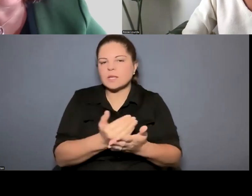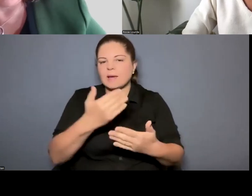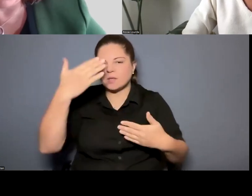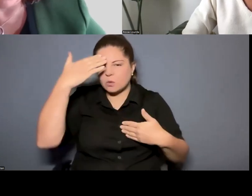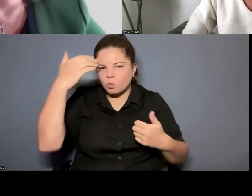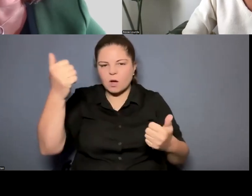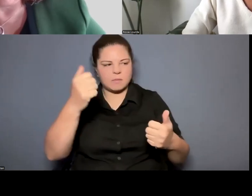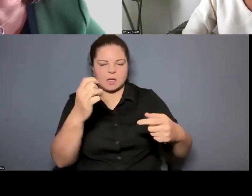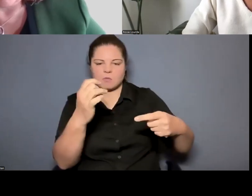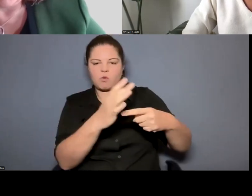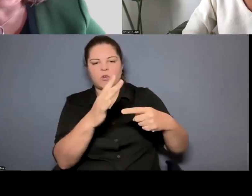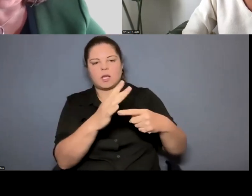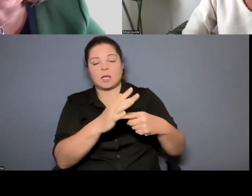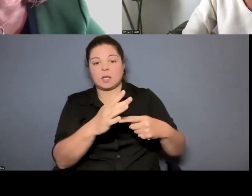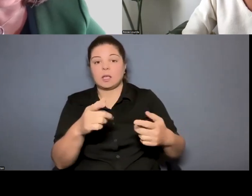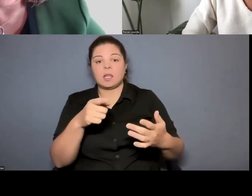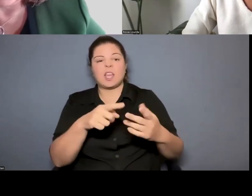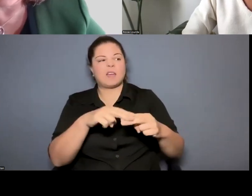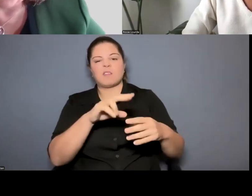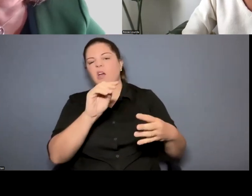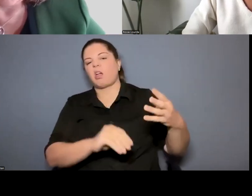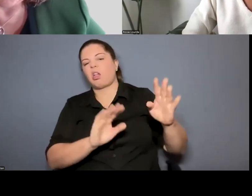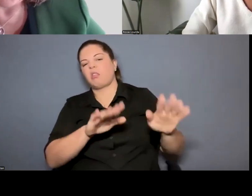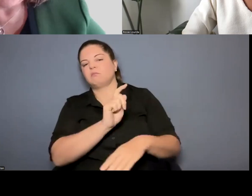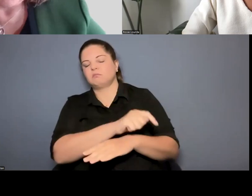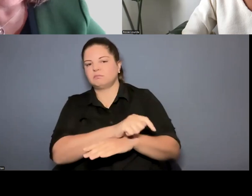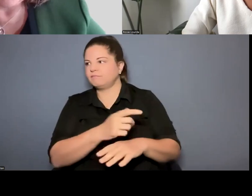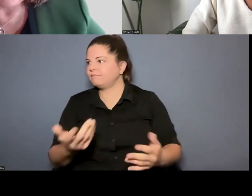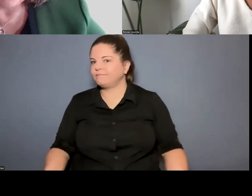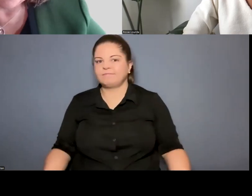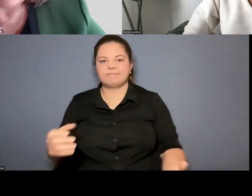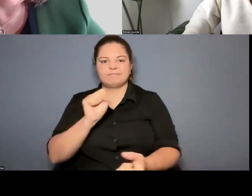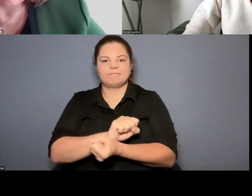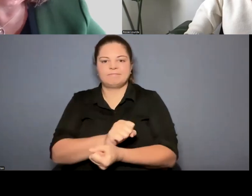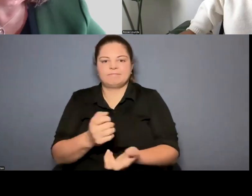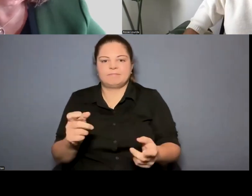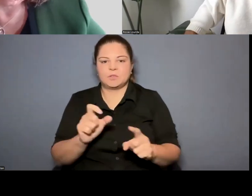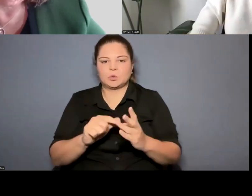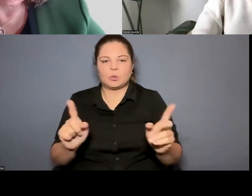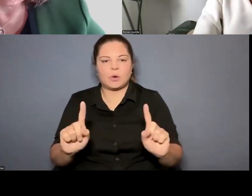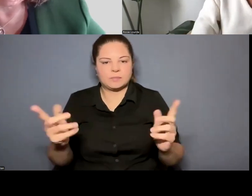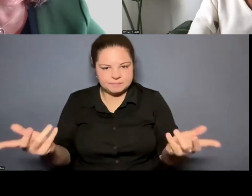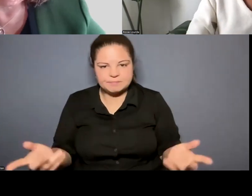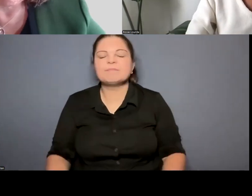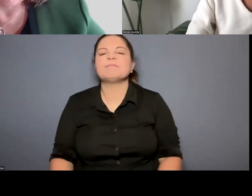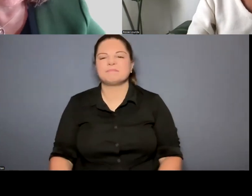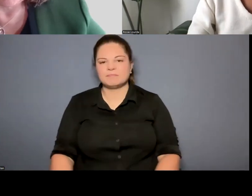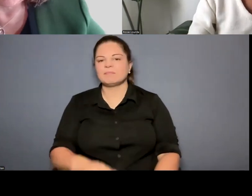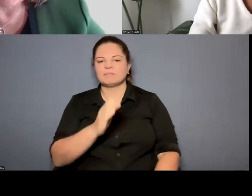entire -- you do not have places to go. >> Absolutely and I think that is, I like to